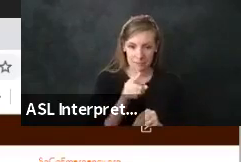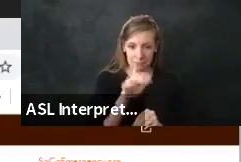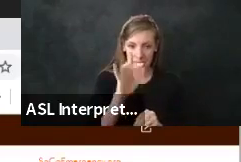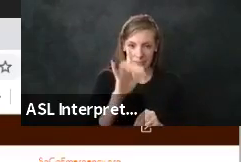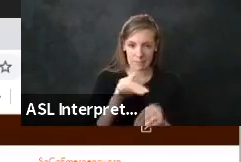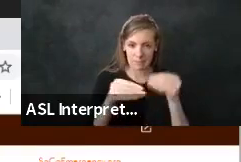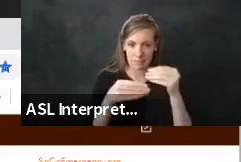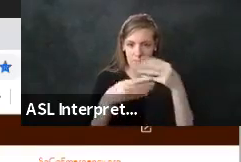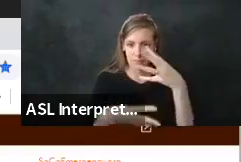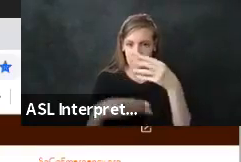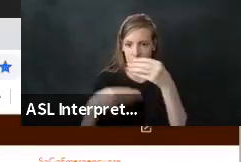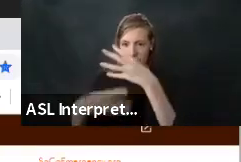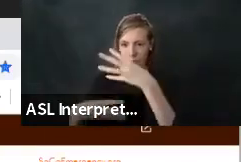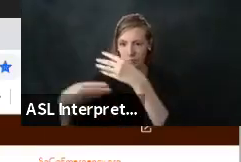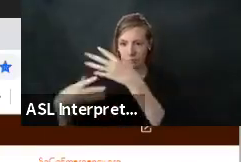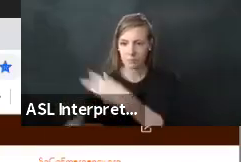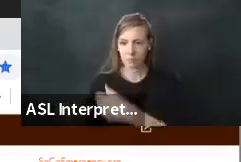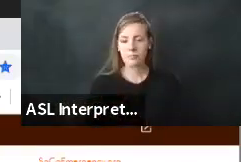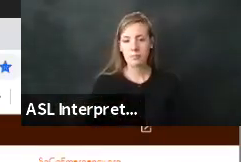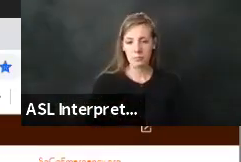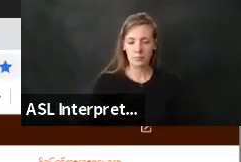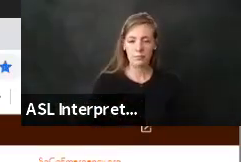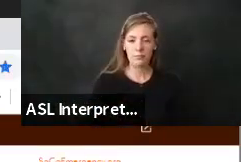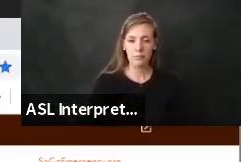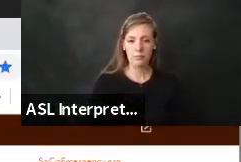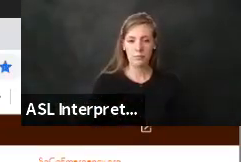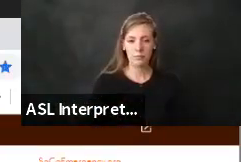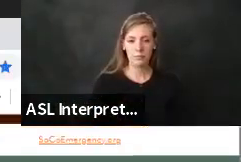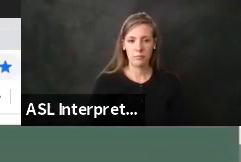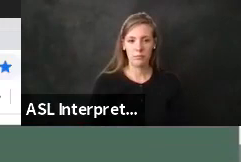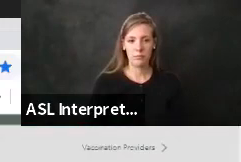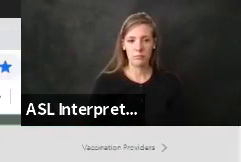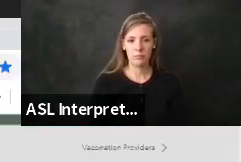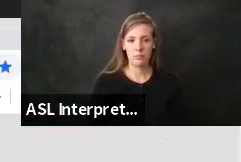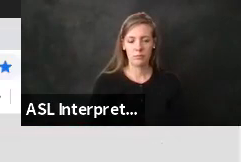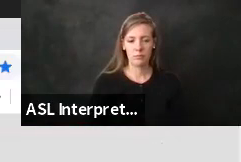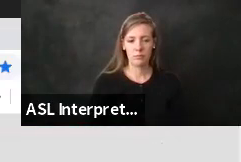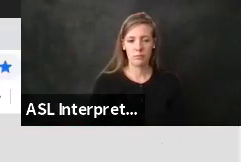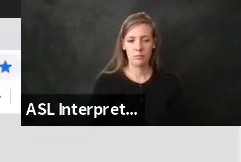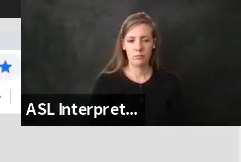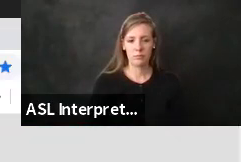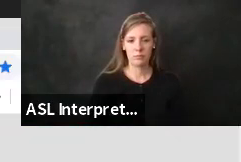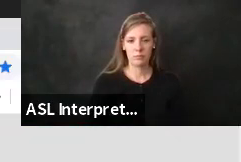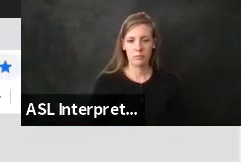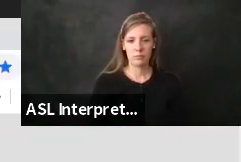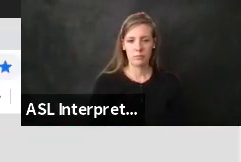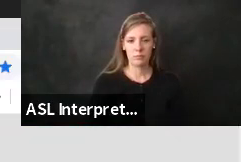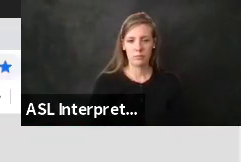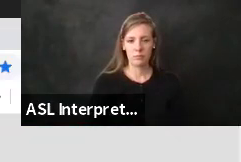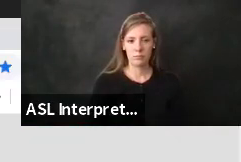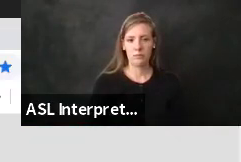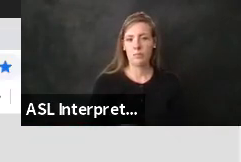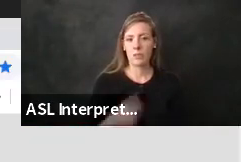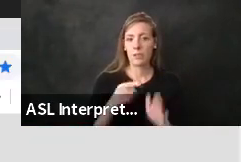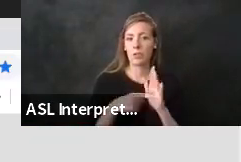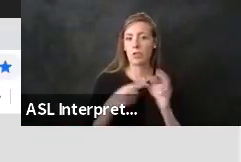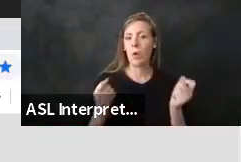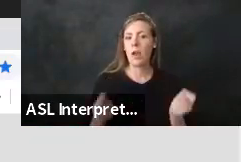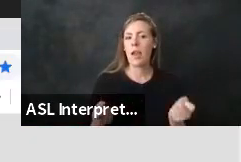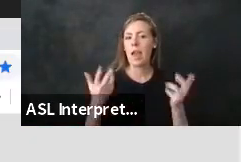You can see an overview of our status. So how many doses Sonoma County